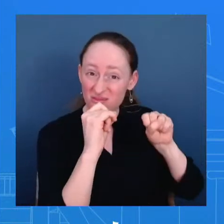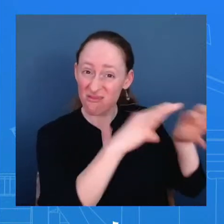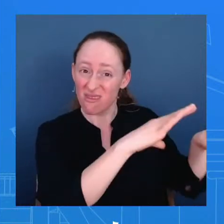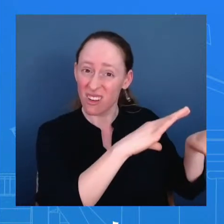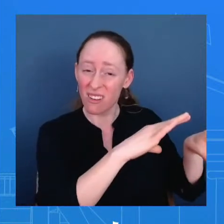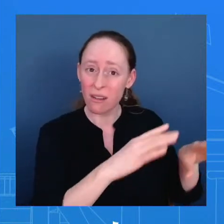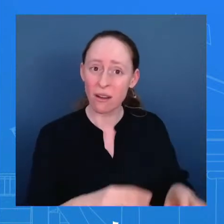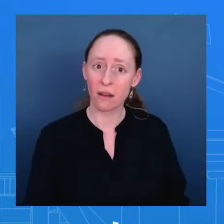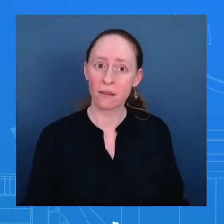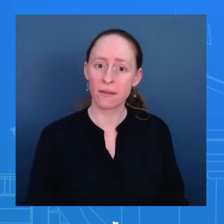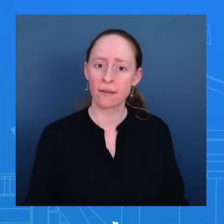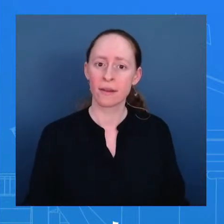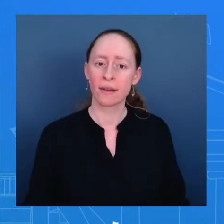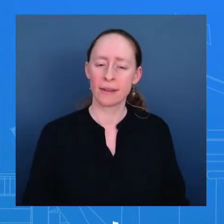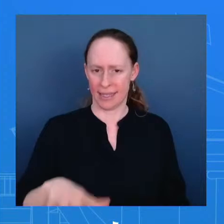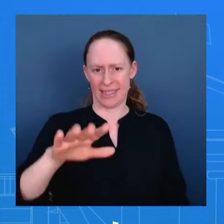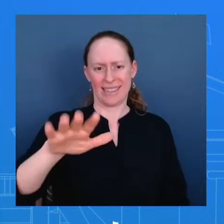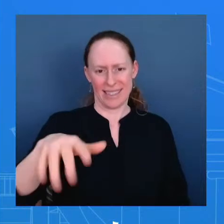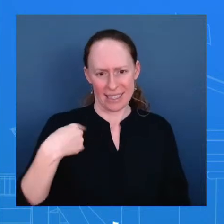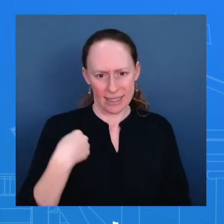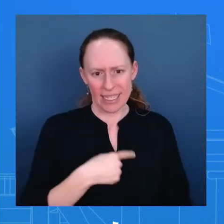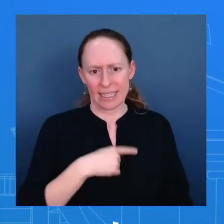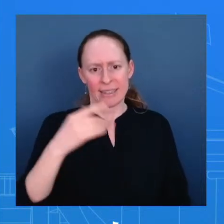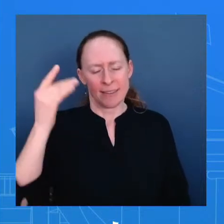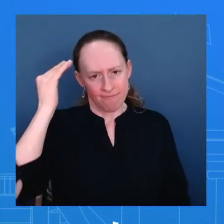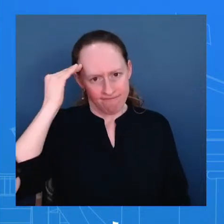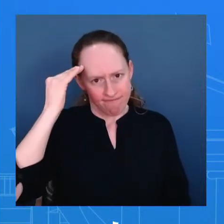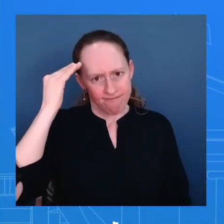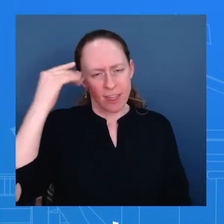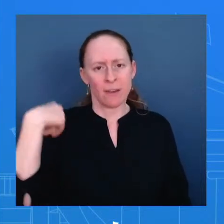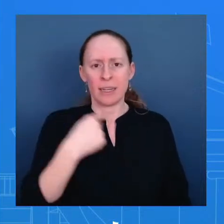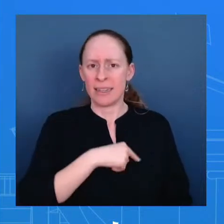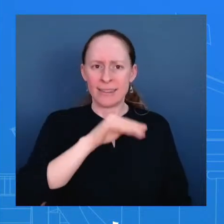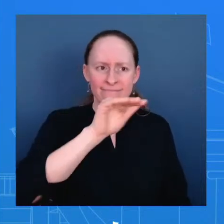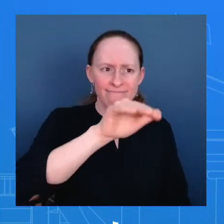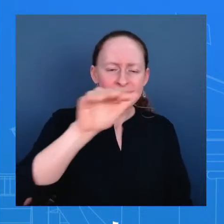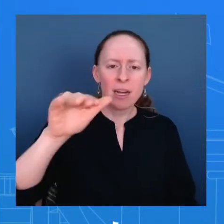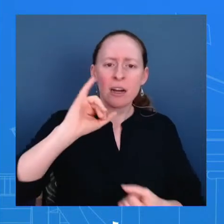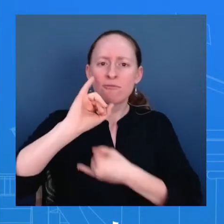urgently working with the international partners in Congress to expedite the deployment of --